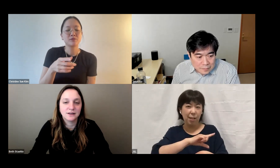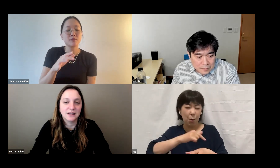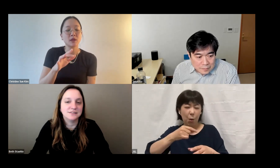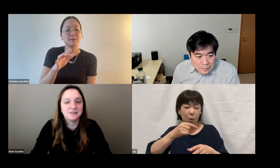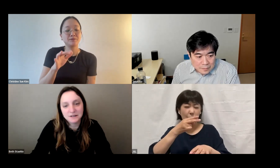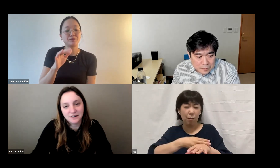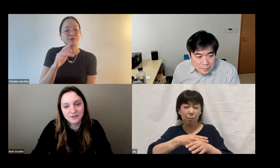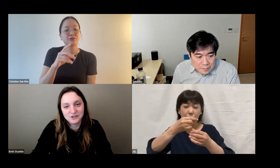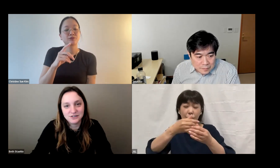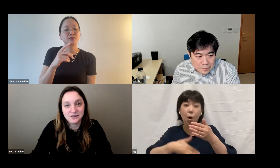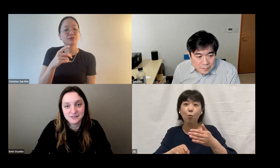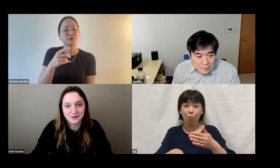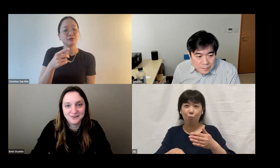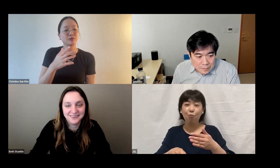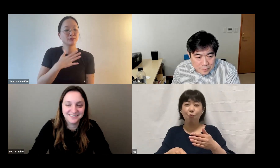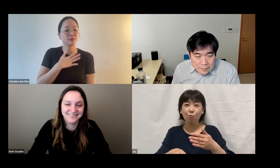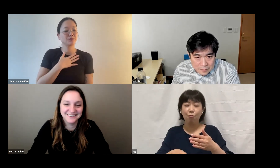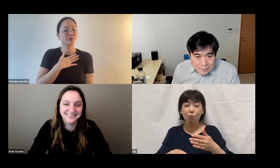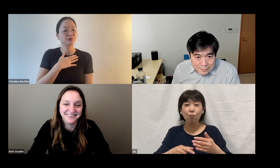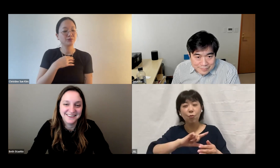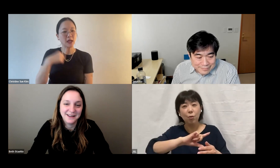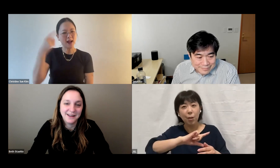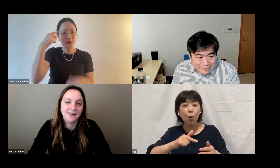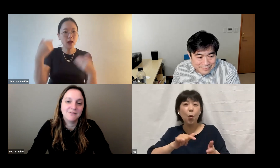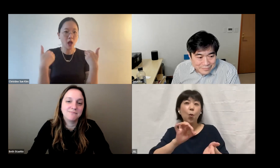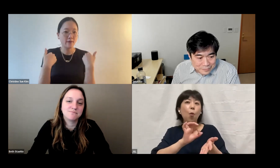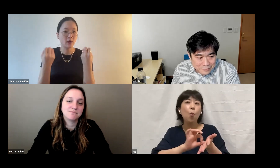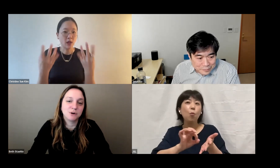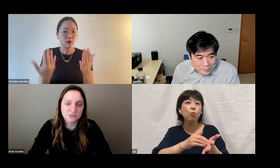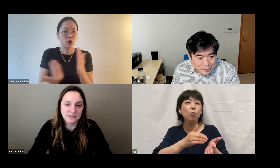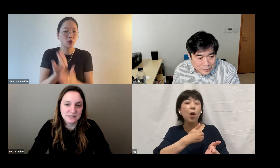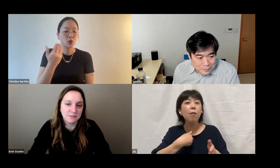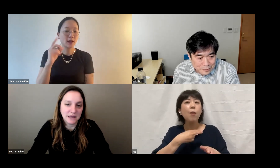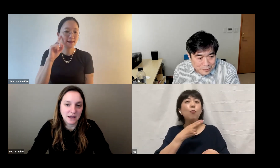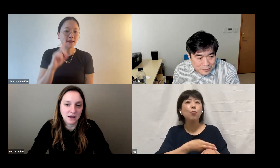and some technologies, less so. Personally speaking,